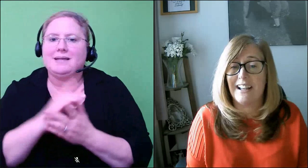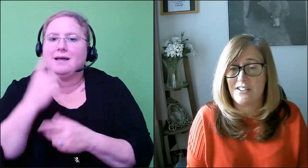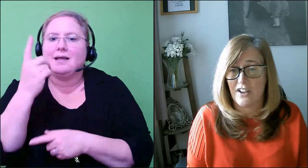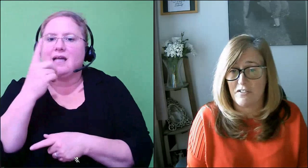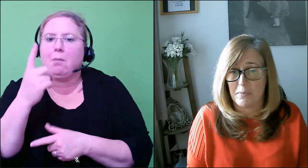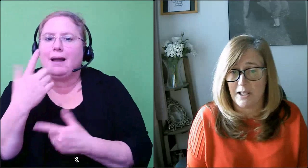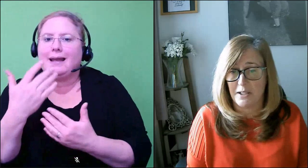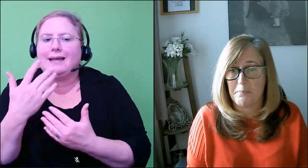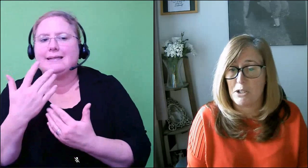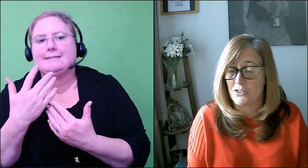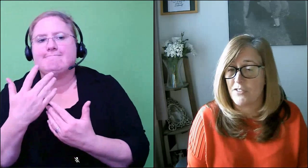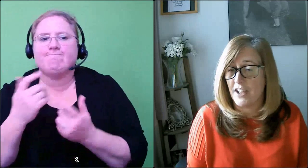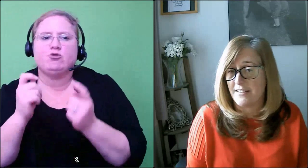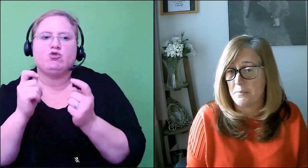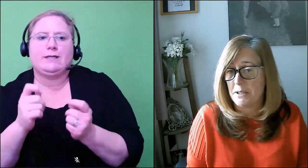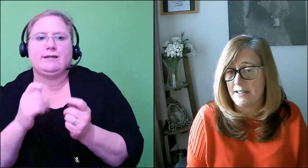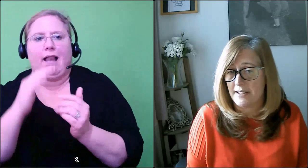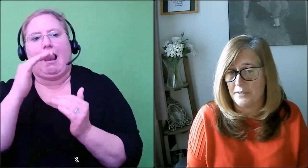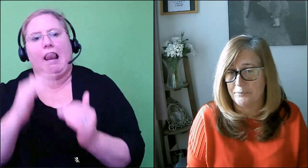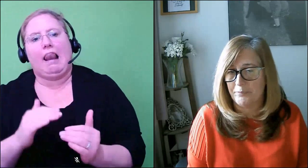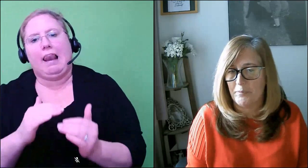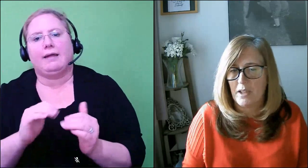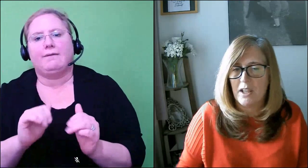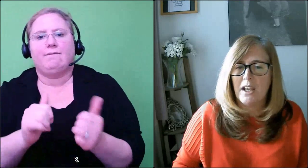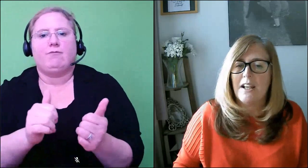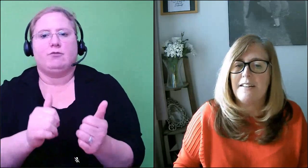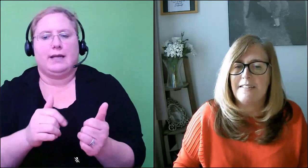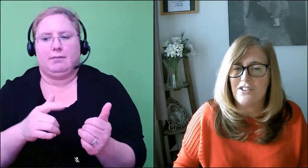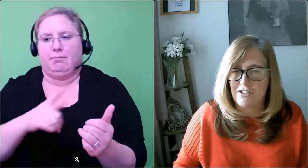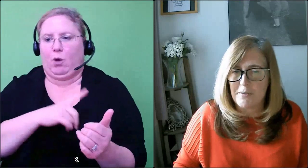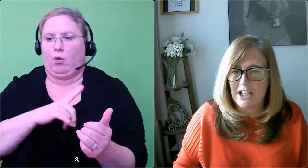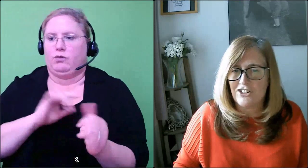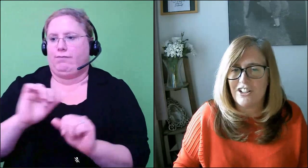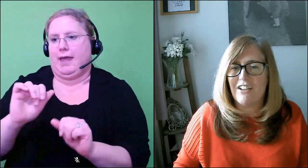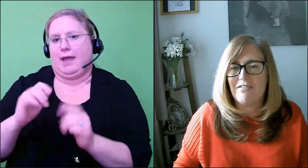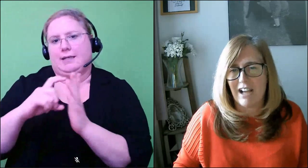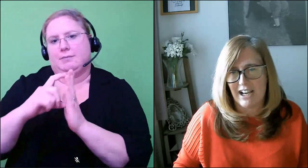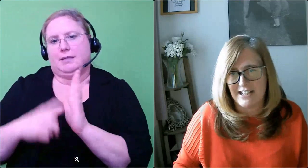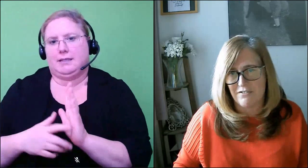Discrimination arising from disability, this is very specific to just the disability elements